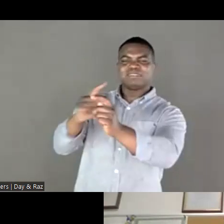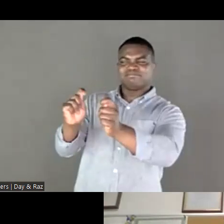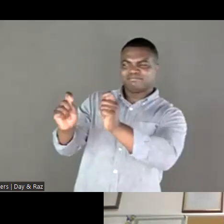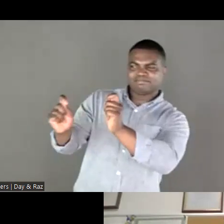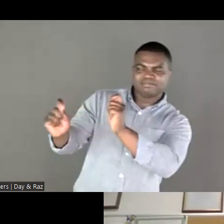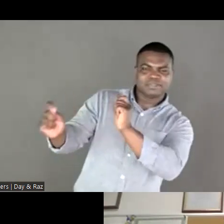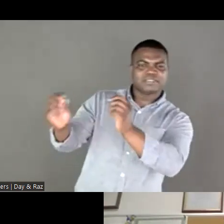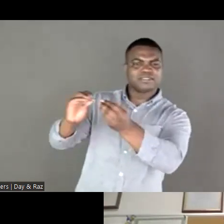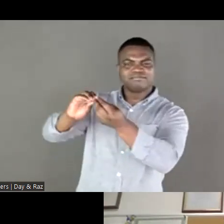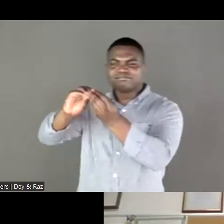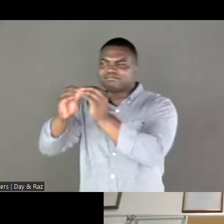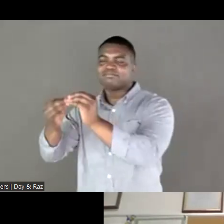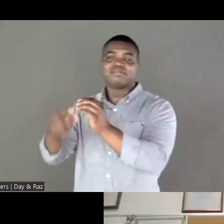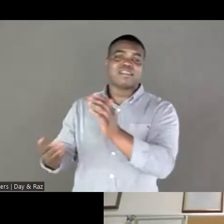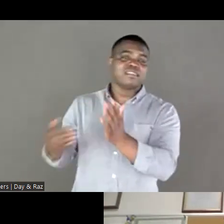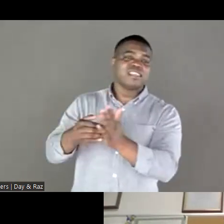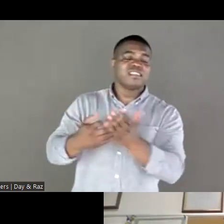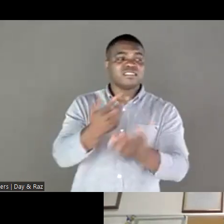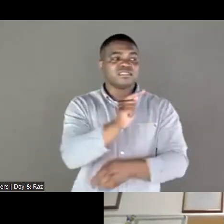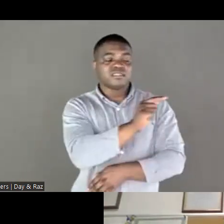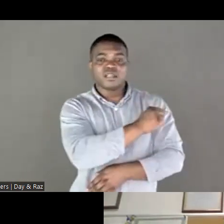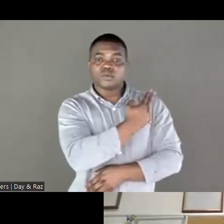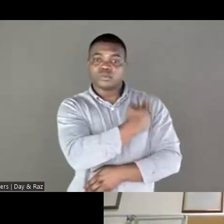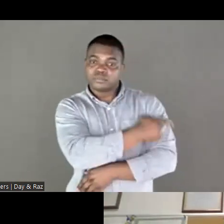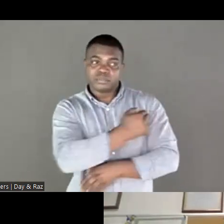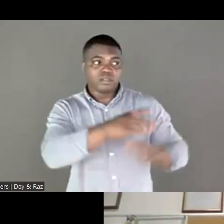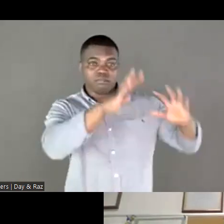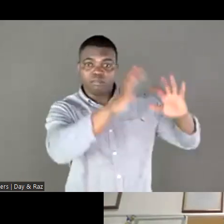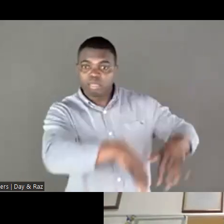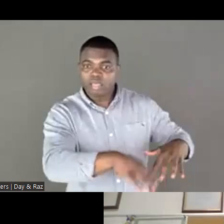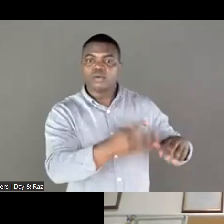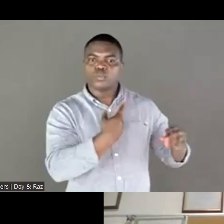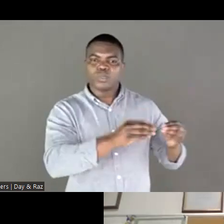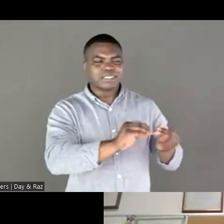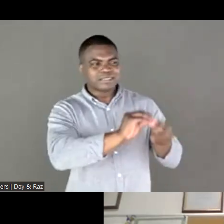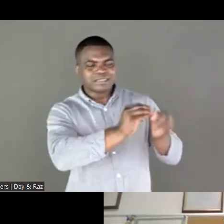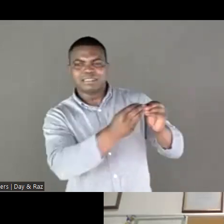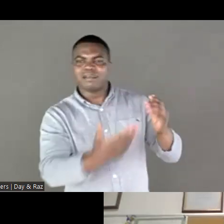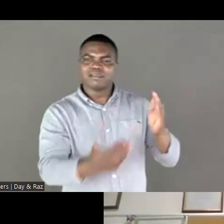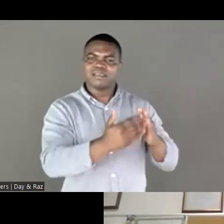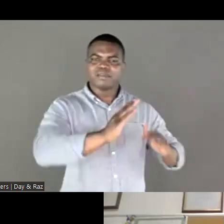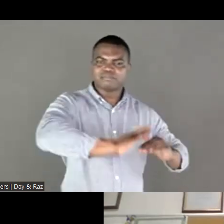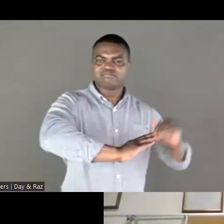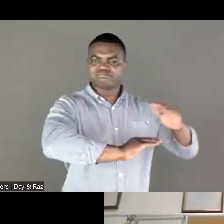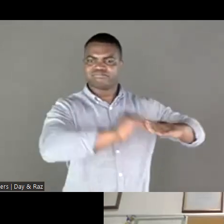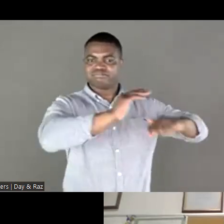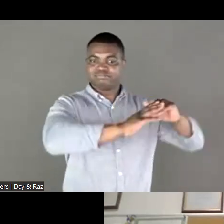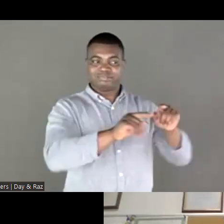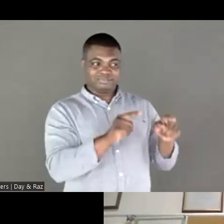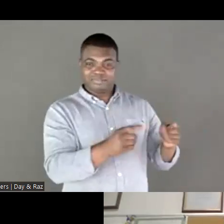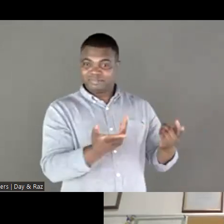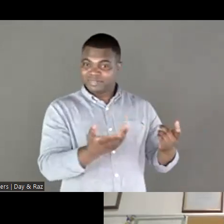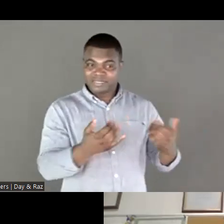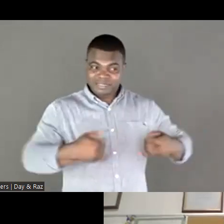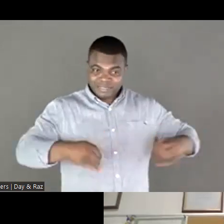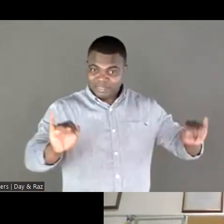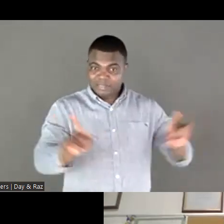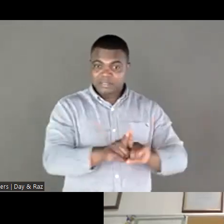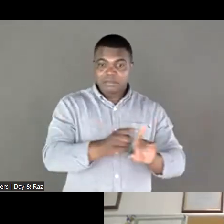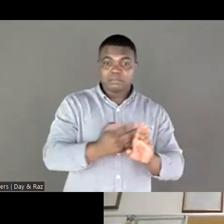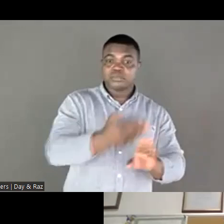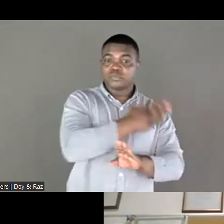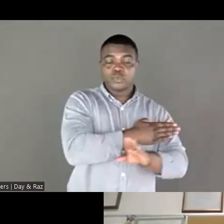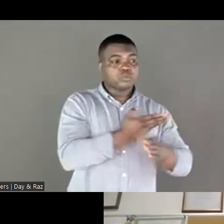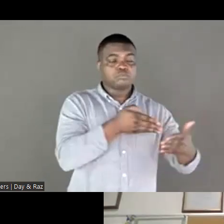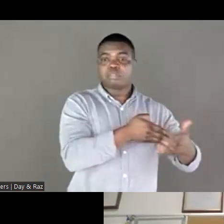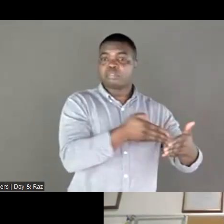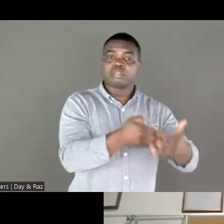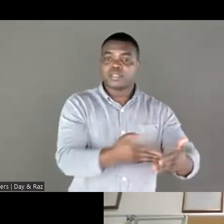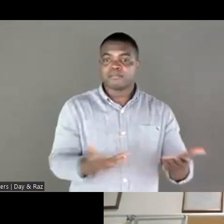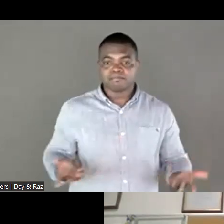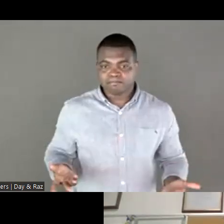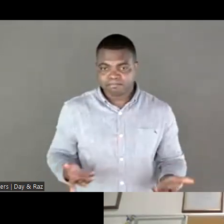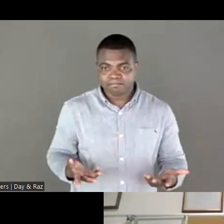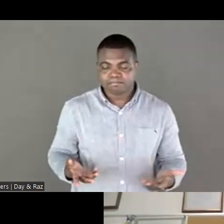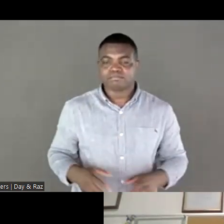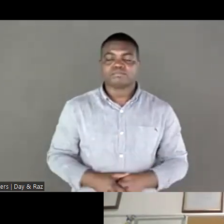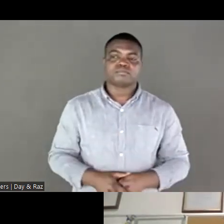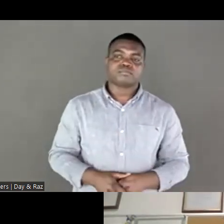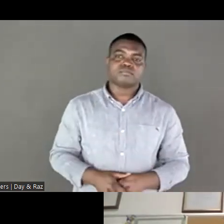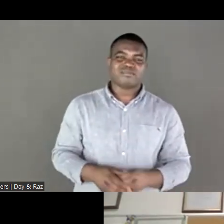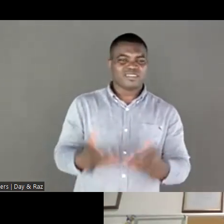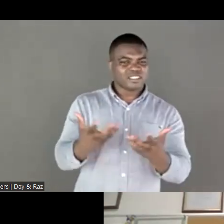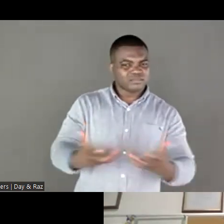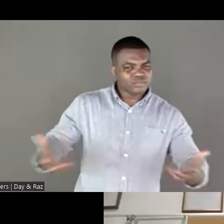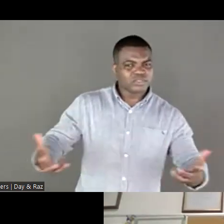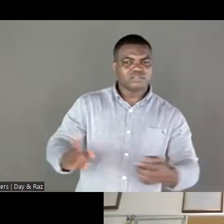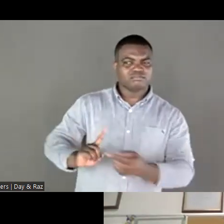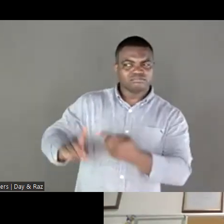which we are a people with in disabilities are not able to use. If op eds would get involved in